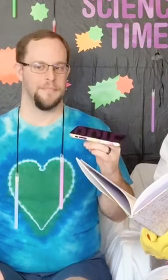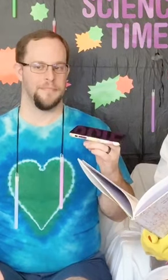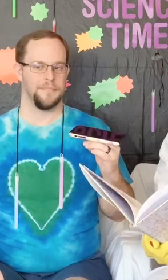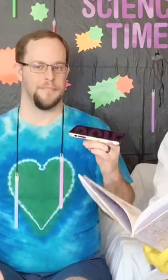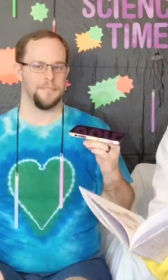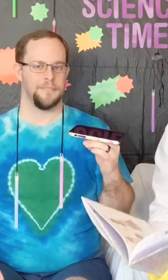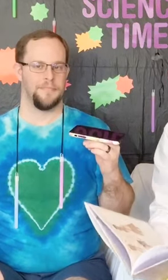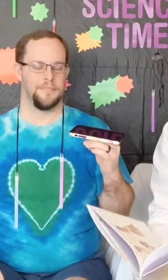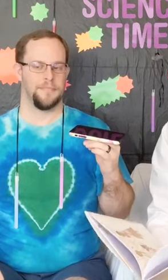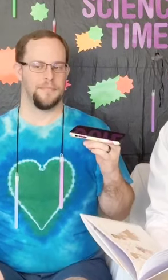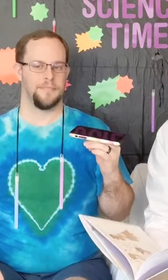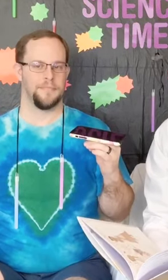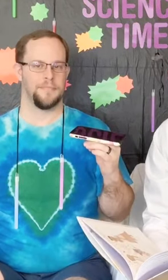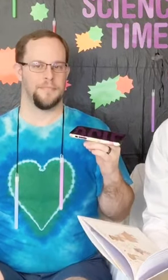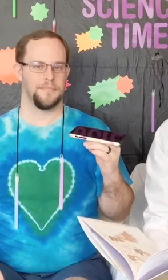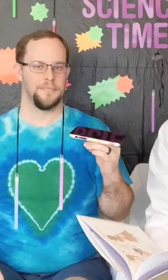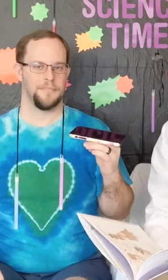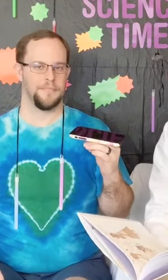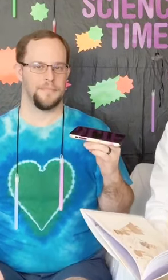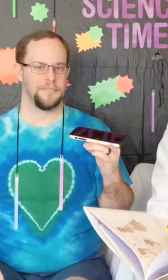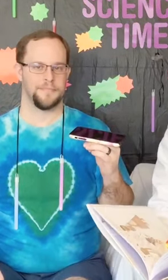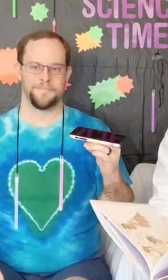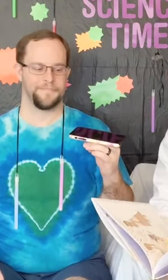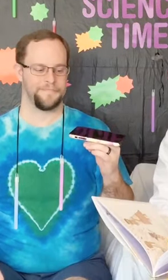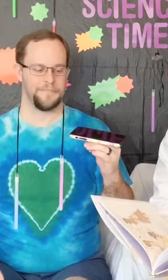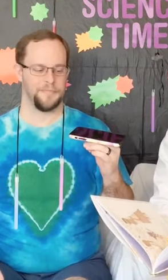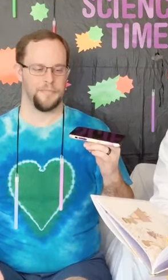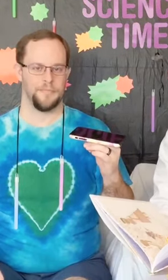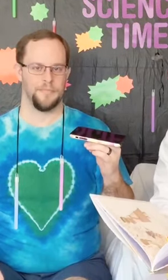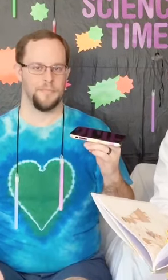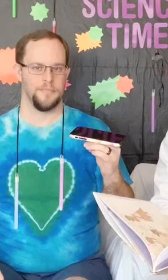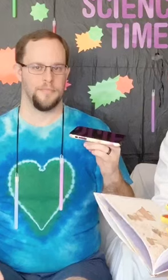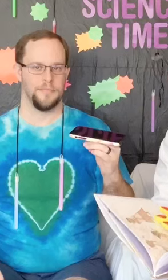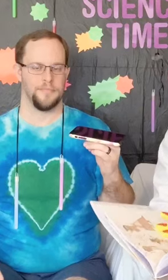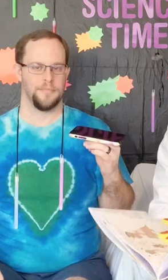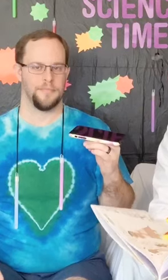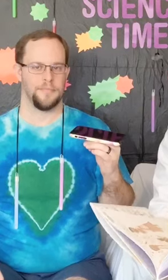What would they do with this curious kid who wanted to know what the world was